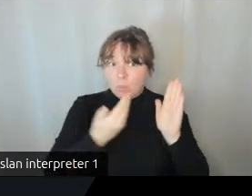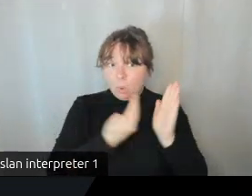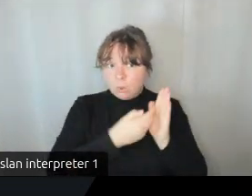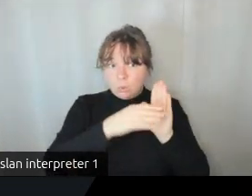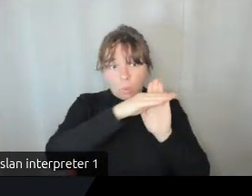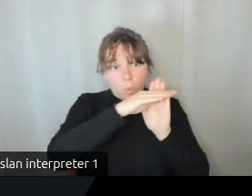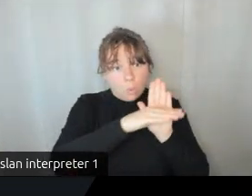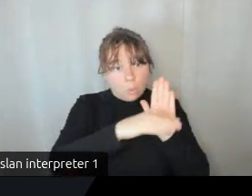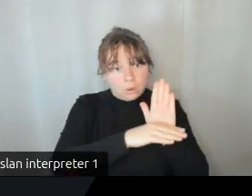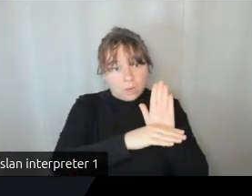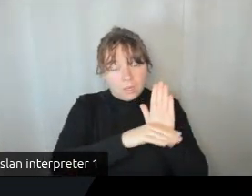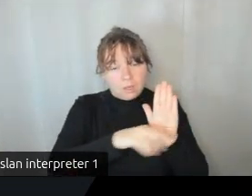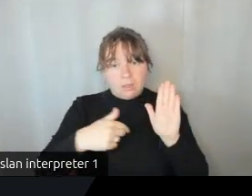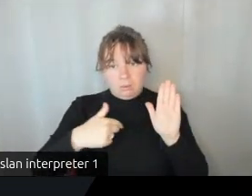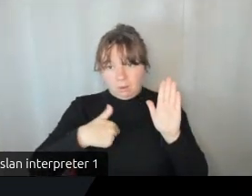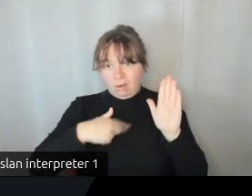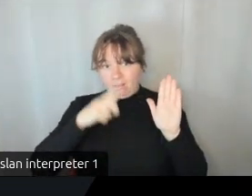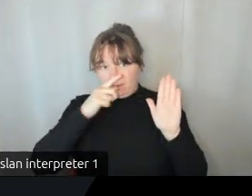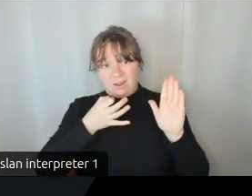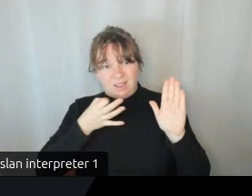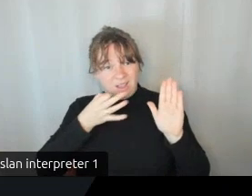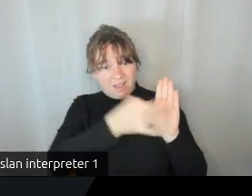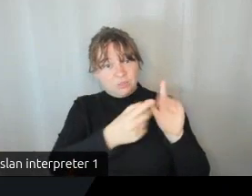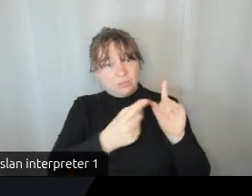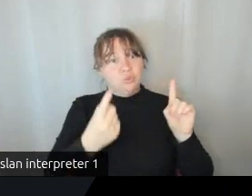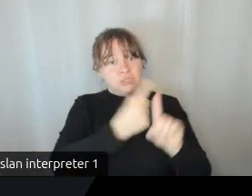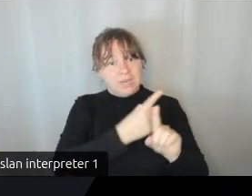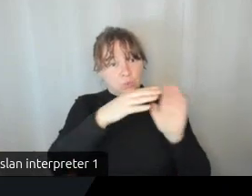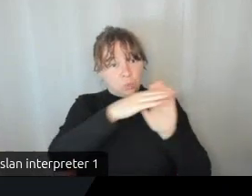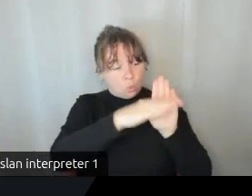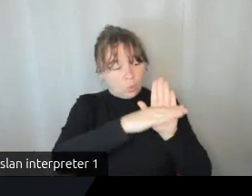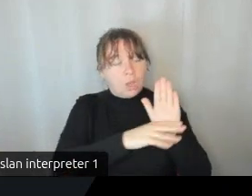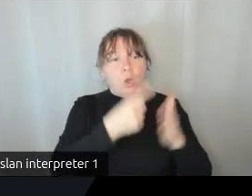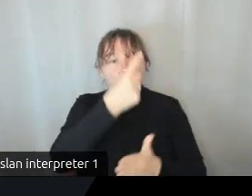the named person can only ask to change the part of the order that affects them. So for example,